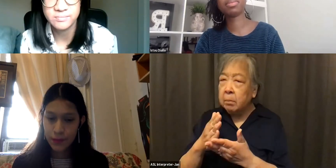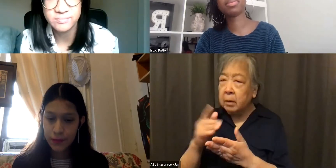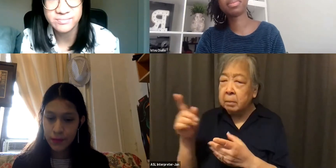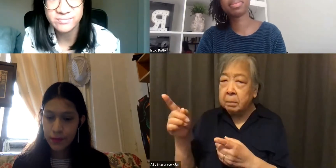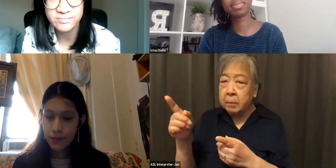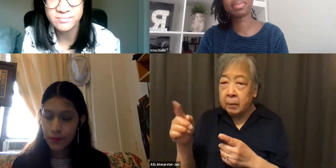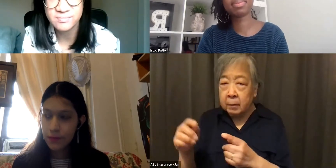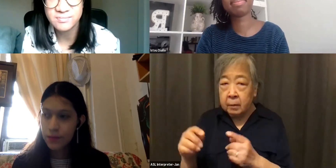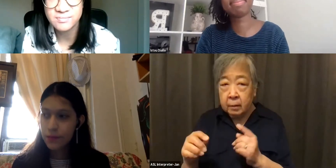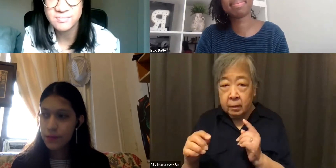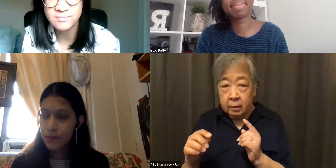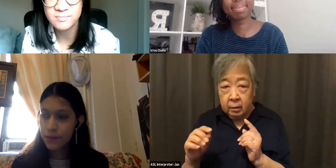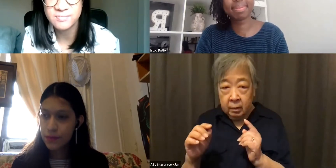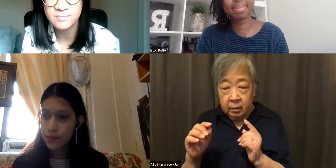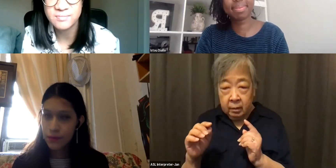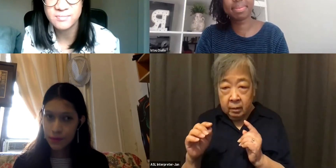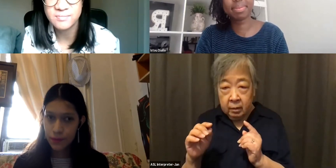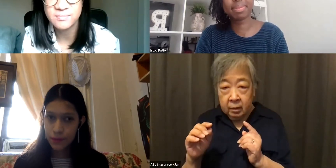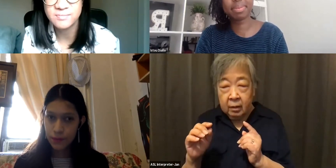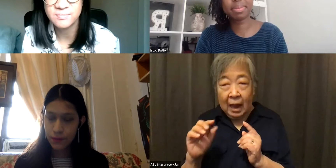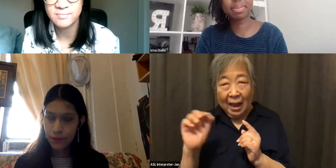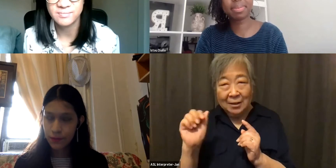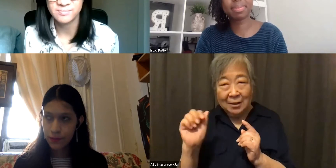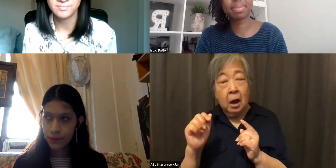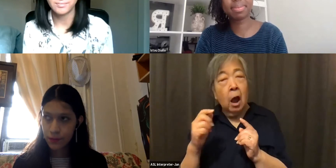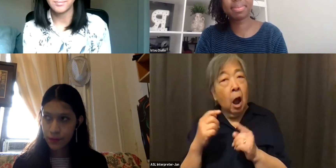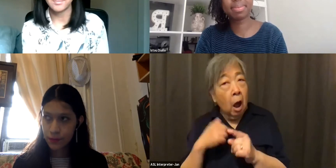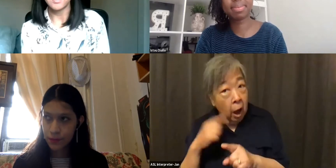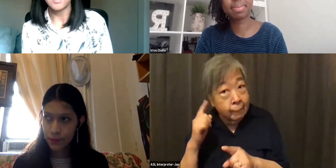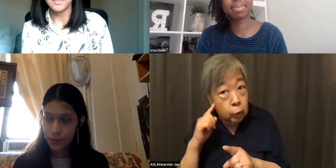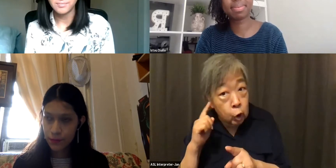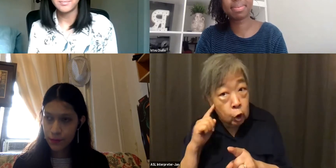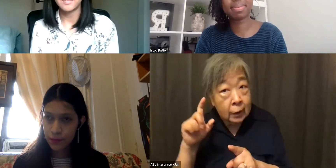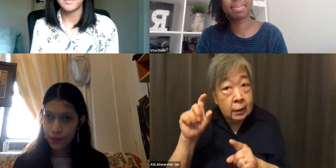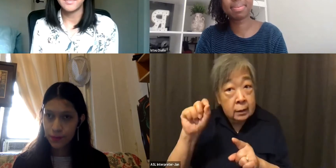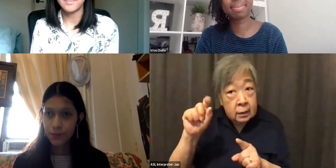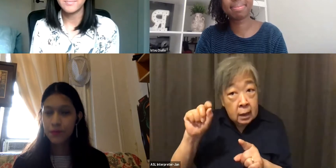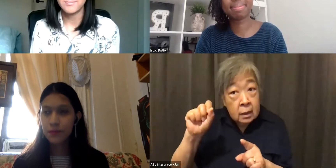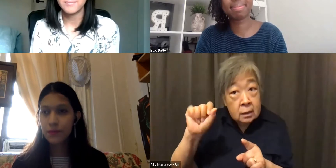I will just say I've heard Singapore has some of the best most delicious food in the world